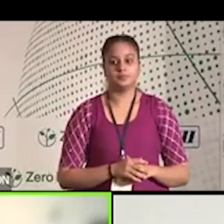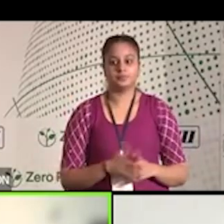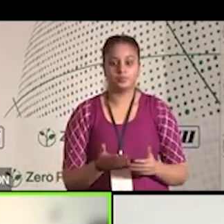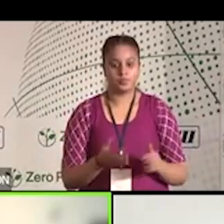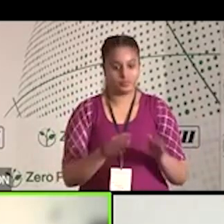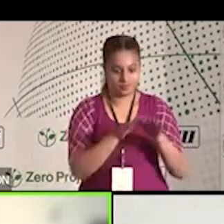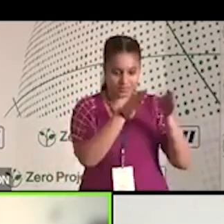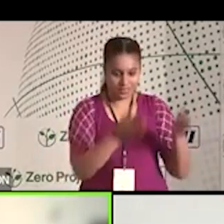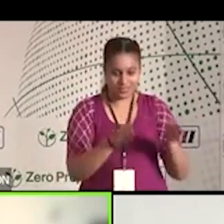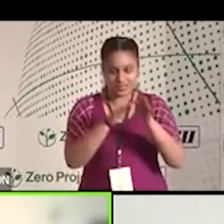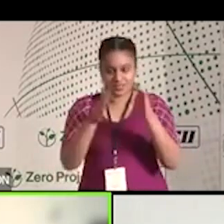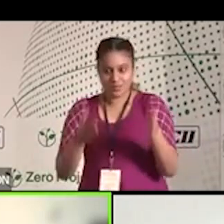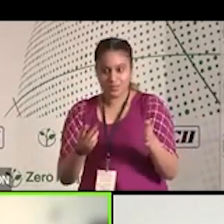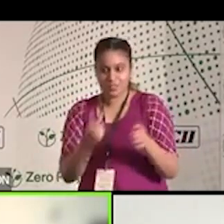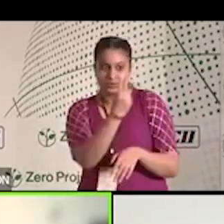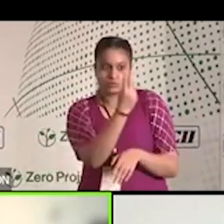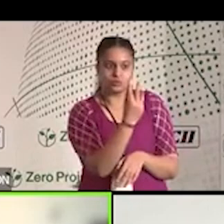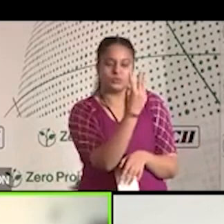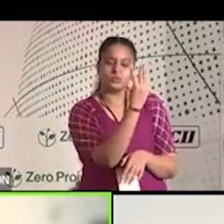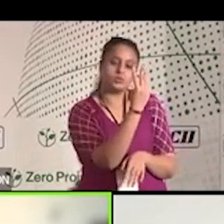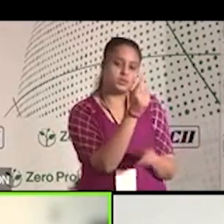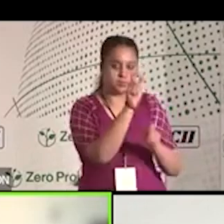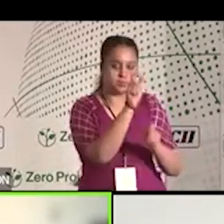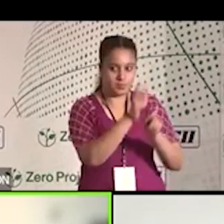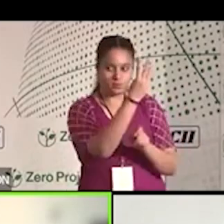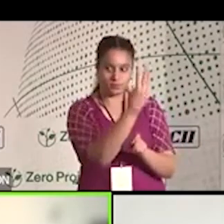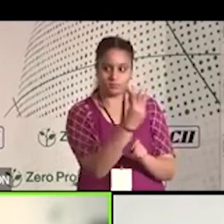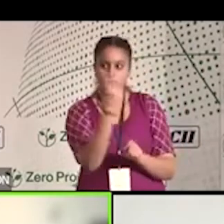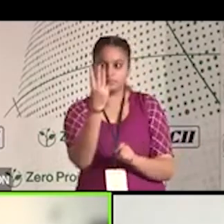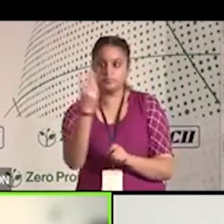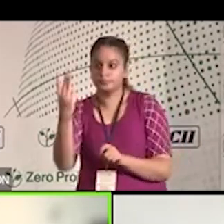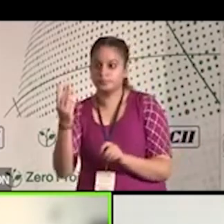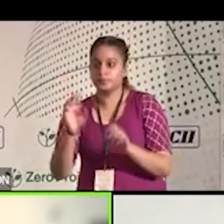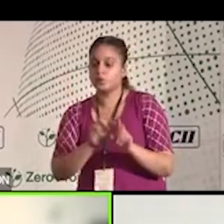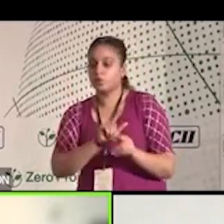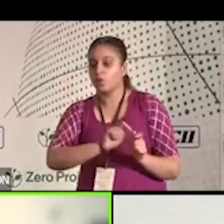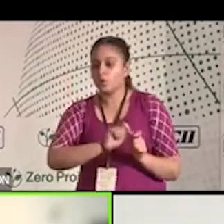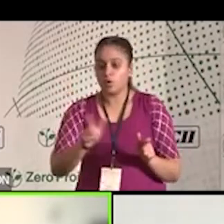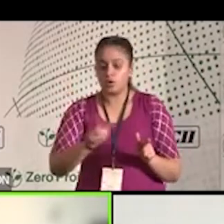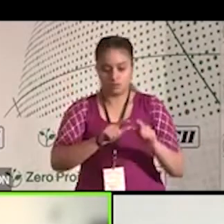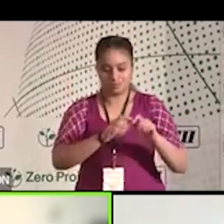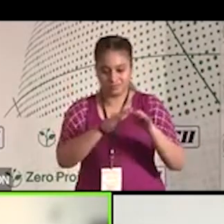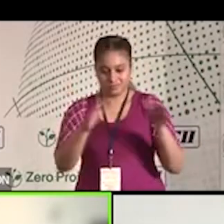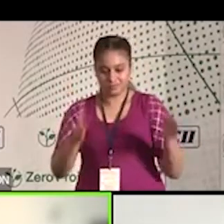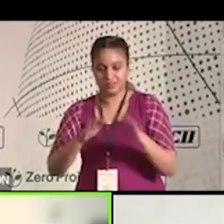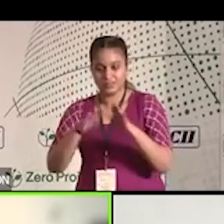at a time into rearing the candidates in, you know, in lists like we have